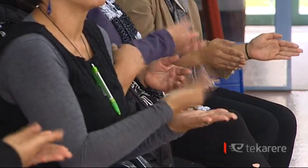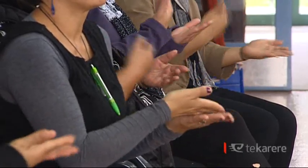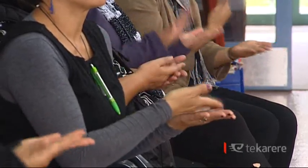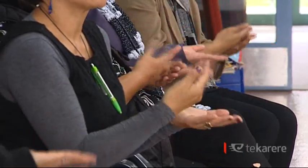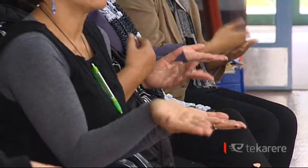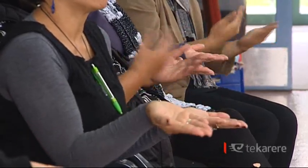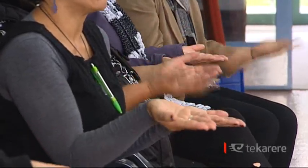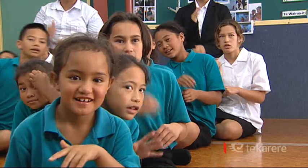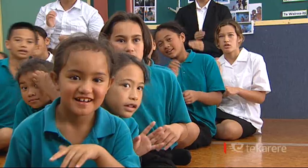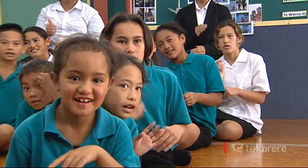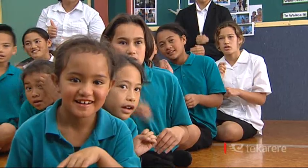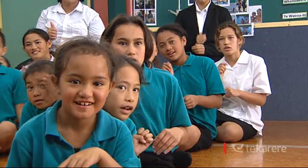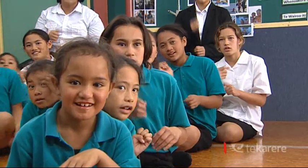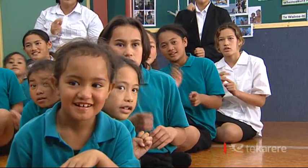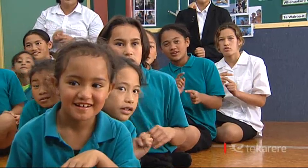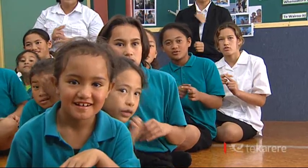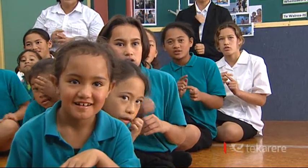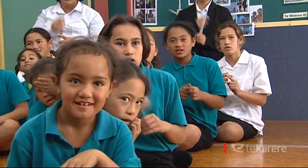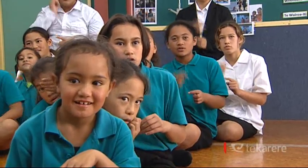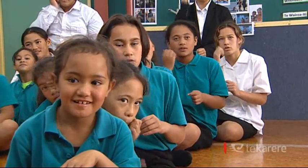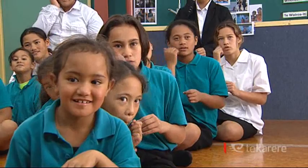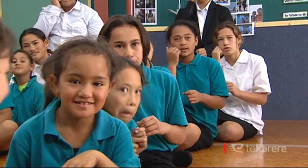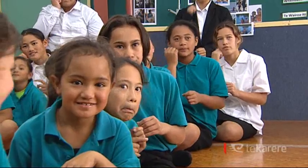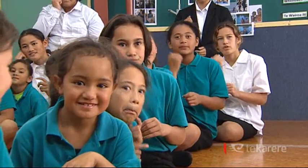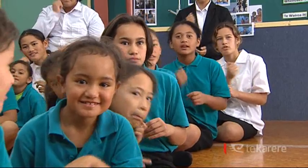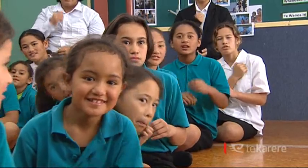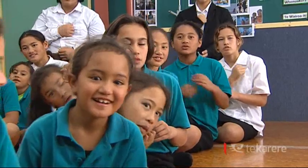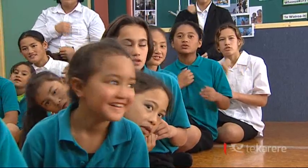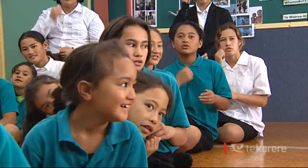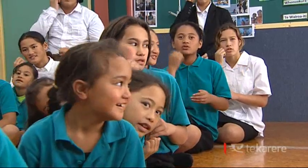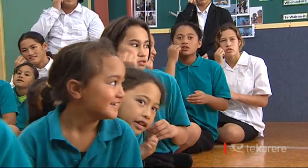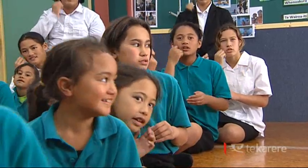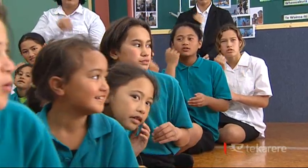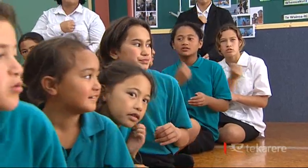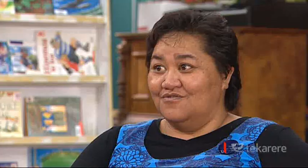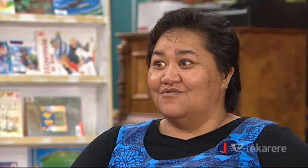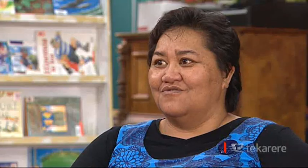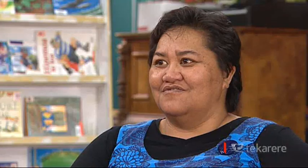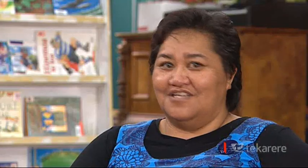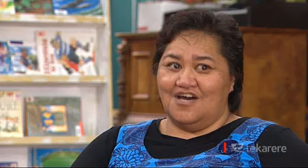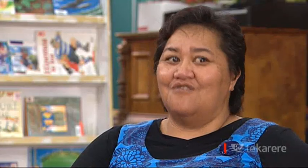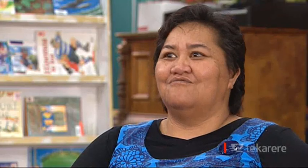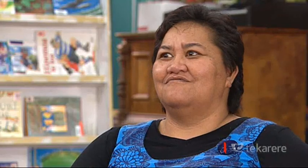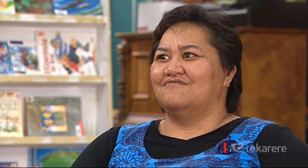sign language was introduced in the school. They are similar.